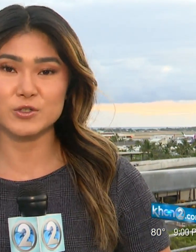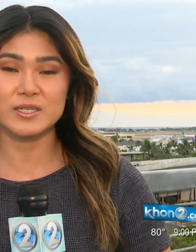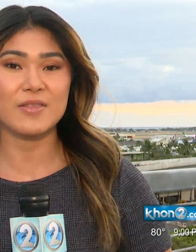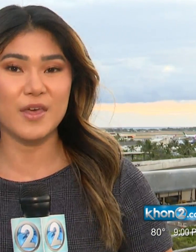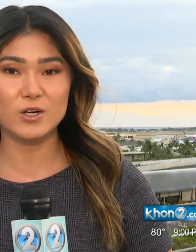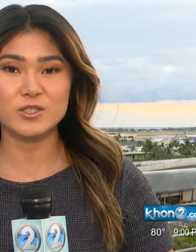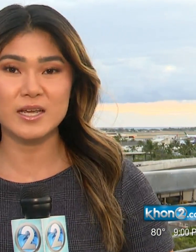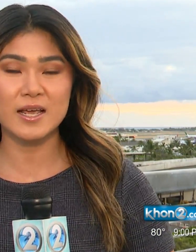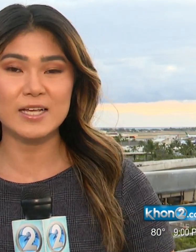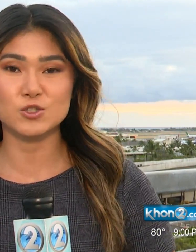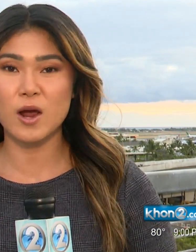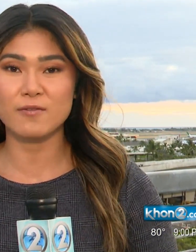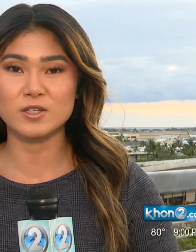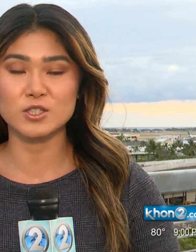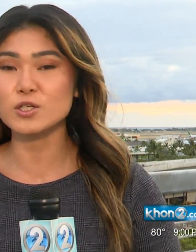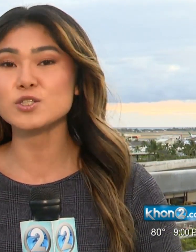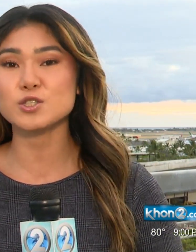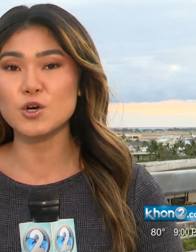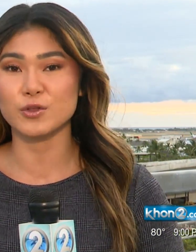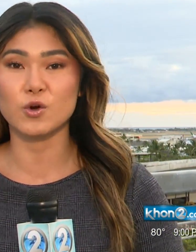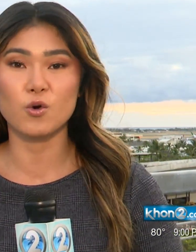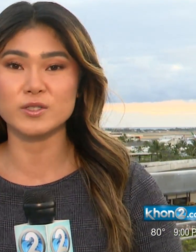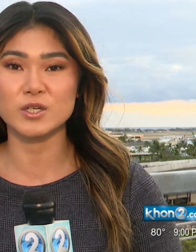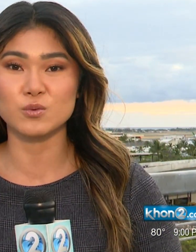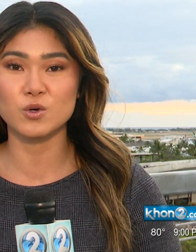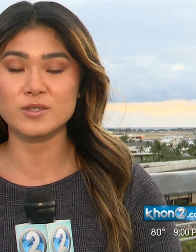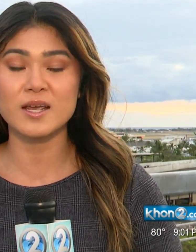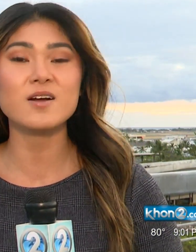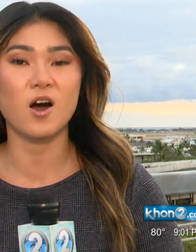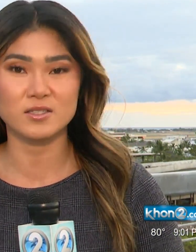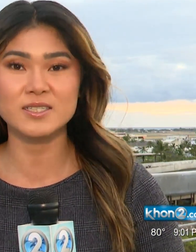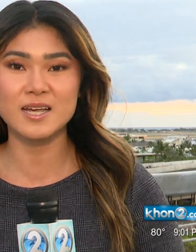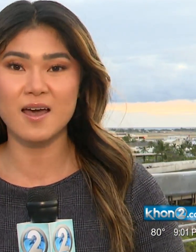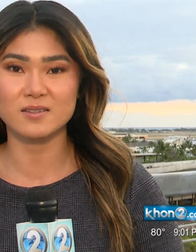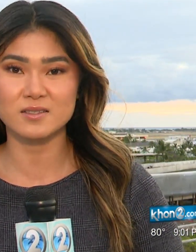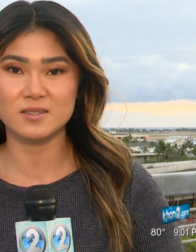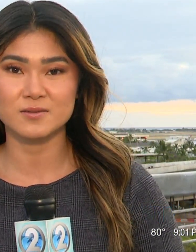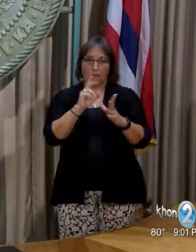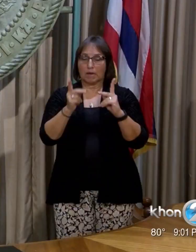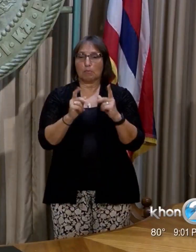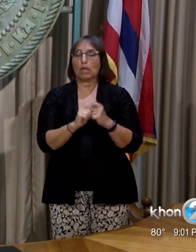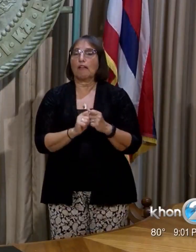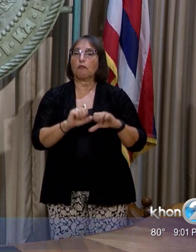13;59;20;11 "WE DO HAVE A CASE WHERE WE HAD TRAVELERS FORGING VACCINATION RECORDS THAT WE'VE FILED CHARGES AGAINST AND CERTAINLY WILL PROSECUTE TO THE FULLEST EXTENT